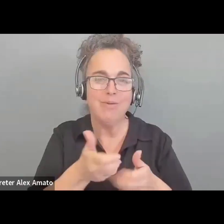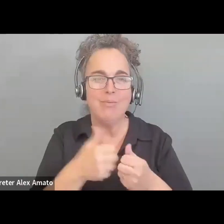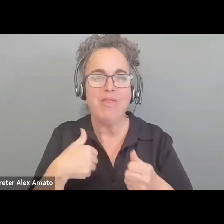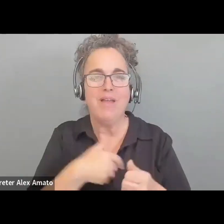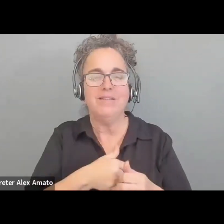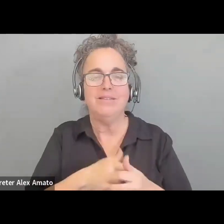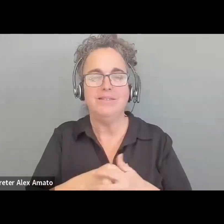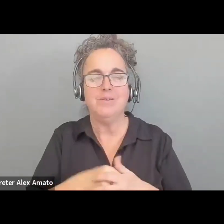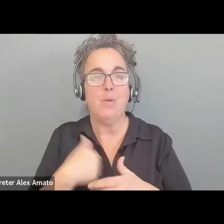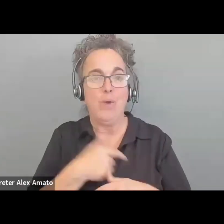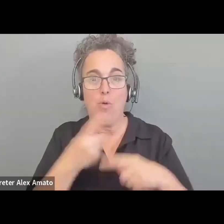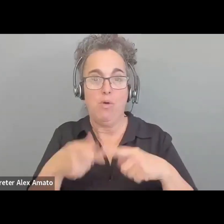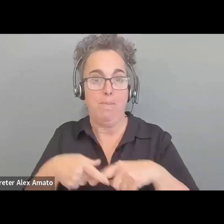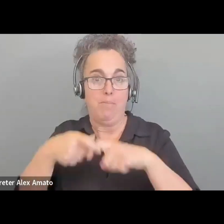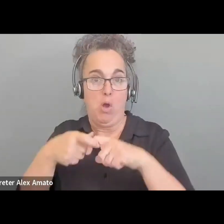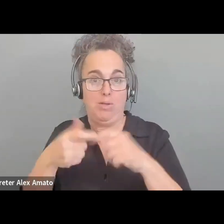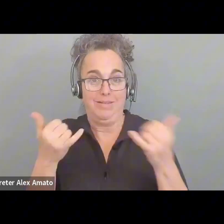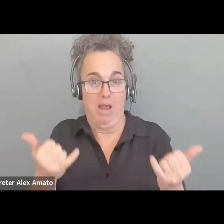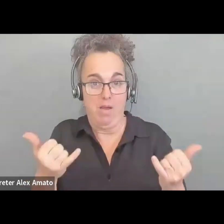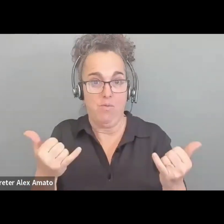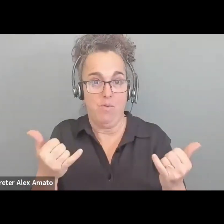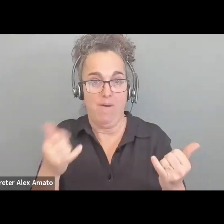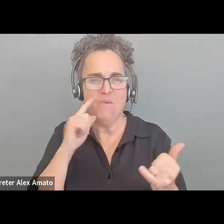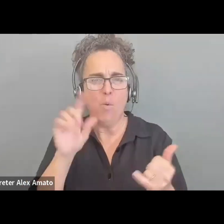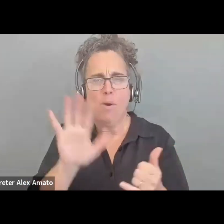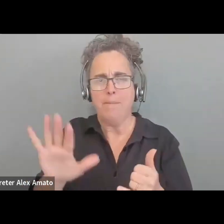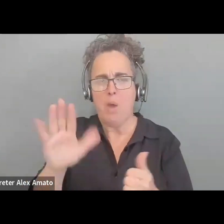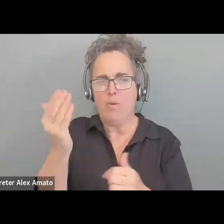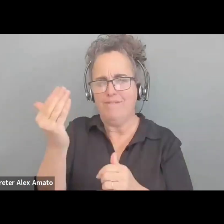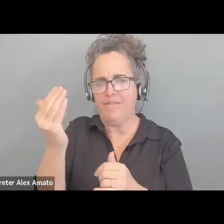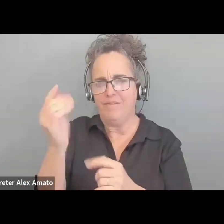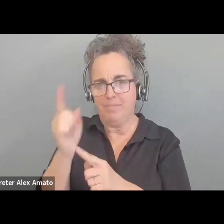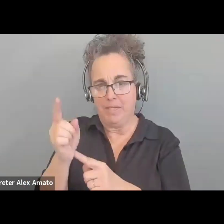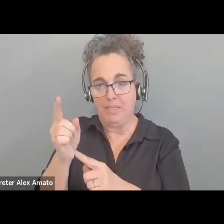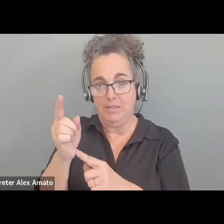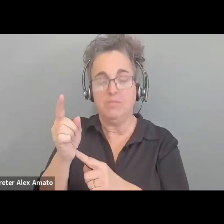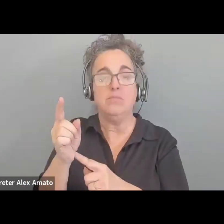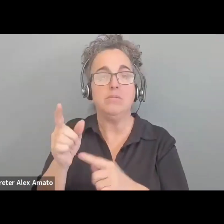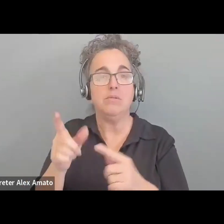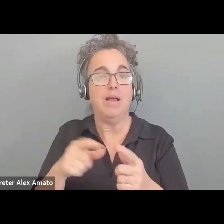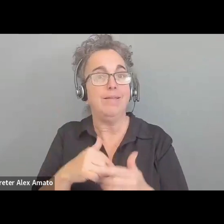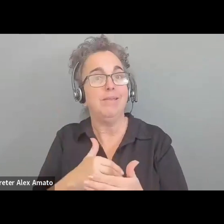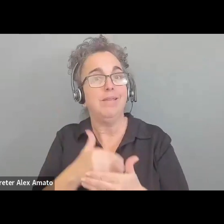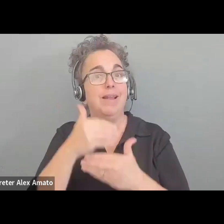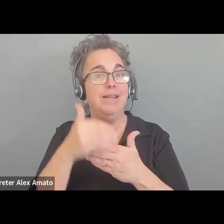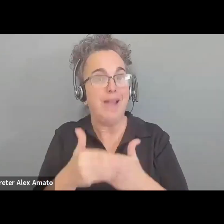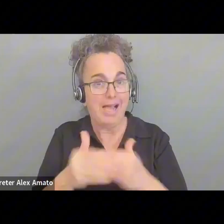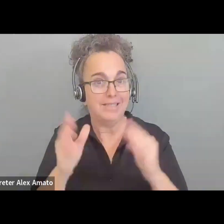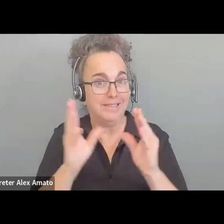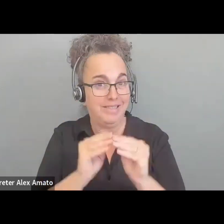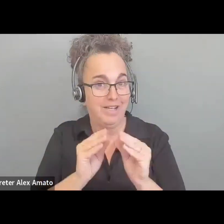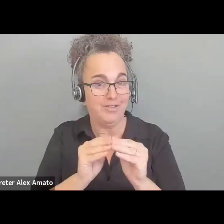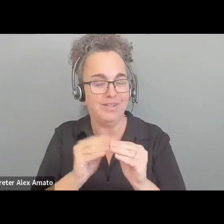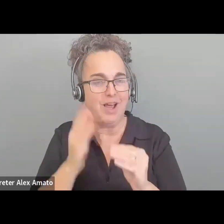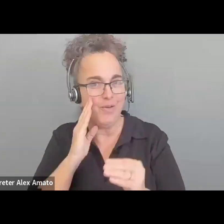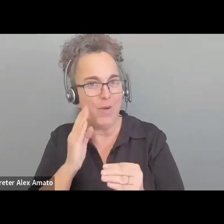We are pausing here for about 15 minutes and then our next session, I know there were some questions about this,